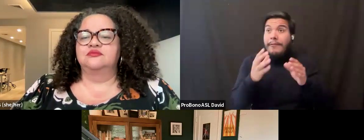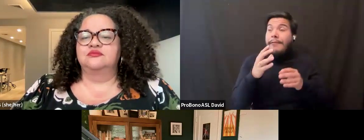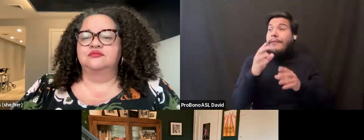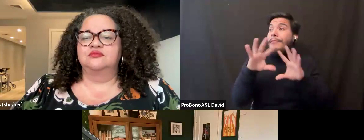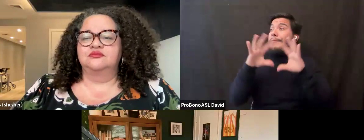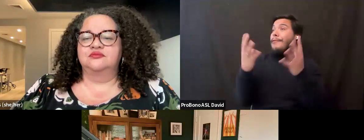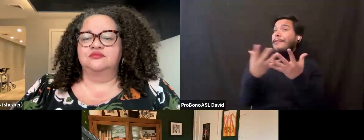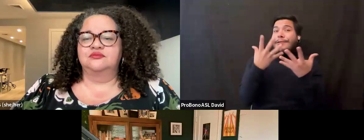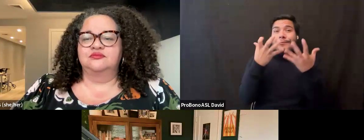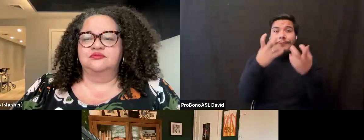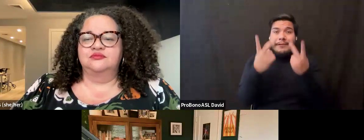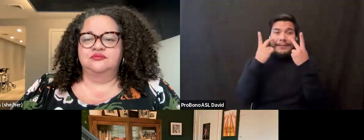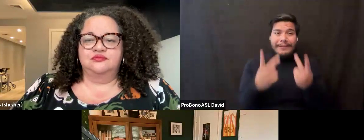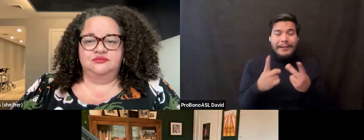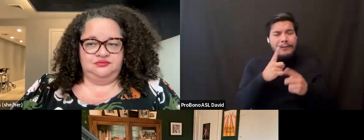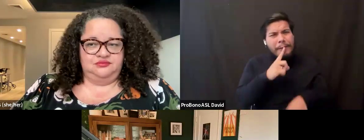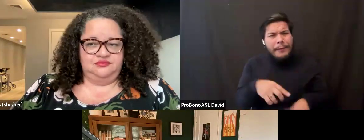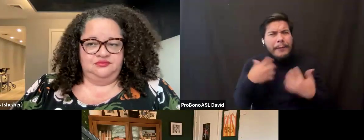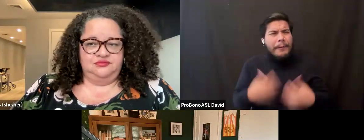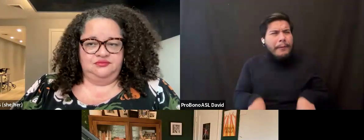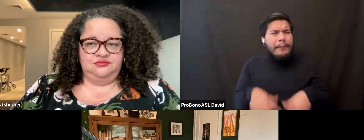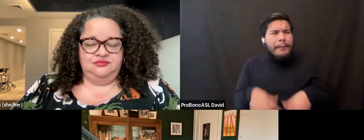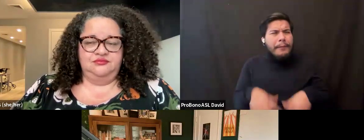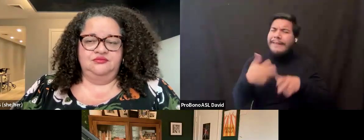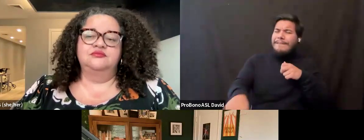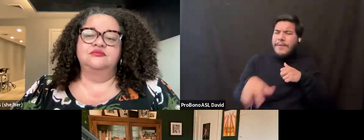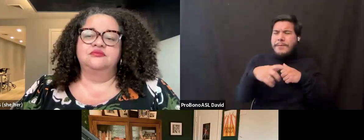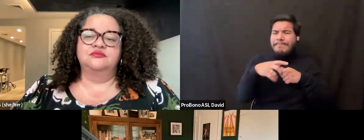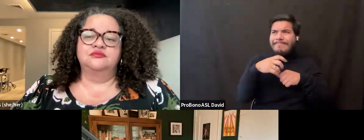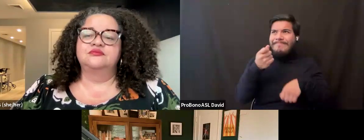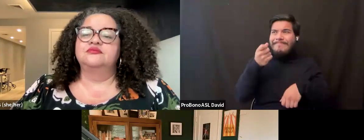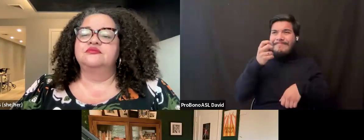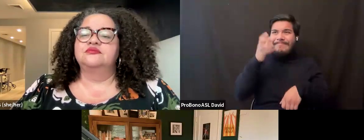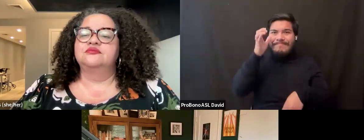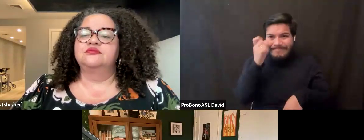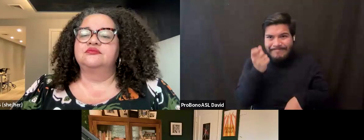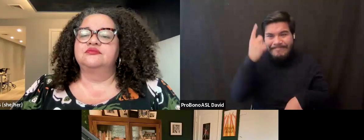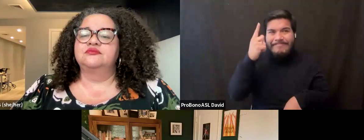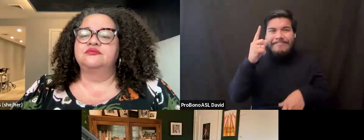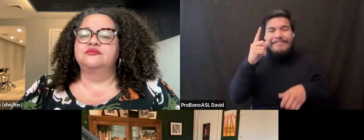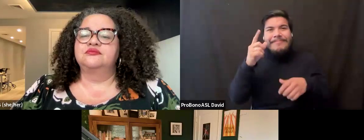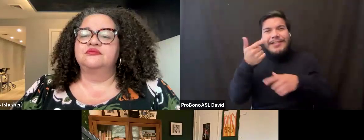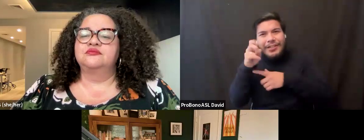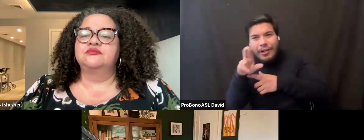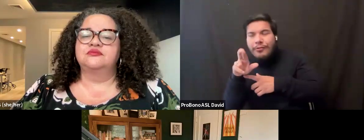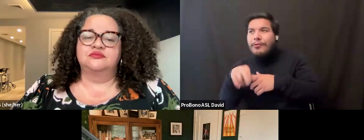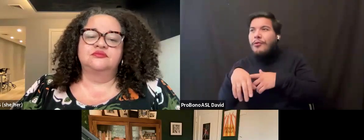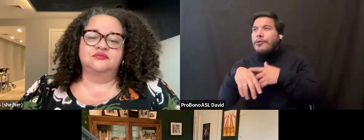And it's hard to hear that folks with different identities and gender presentations and all kinds of things are having different experiences than you